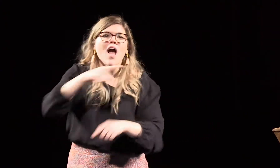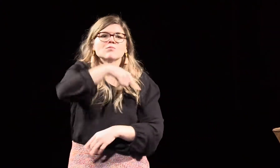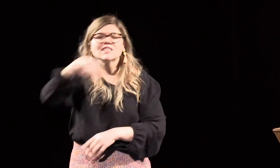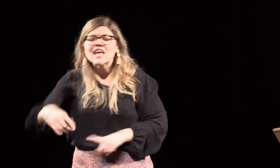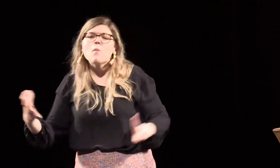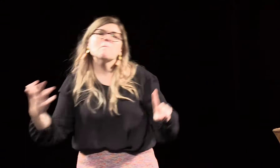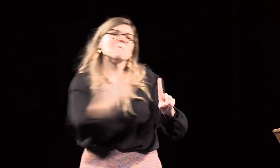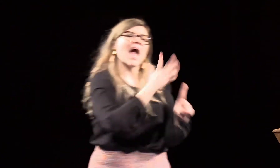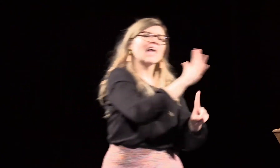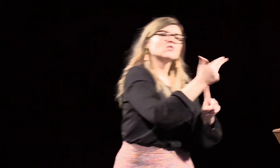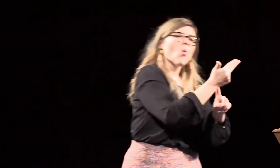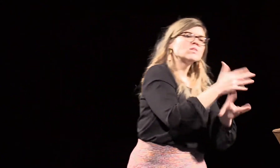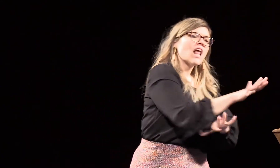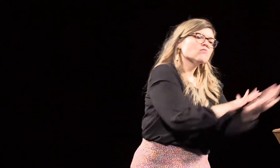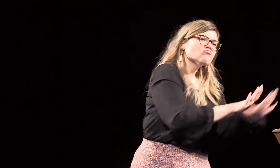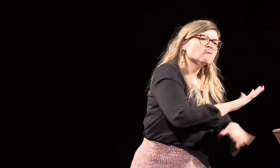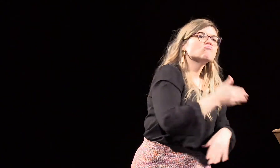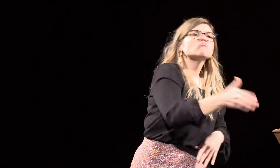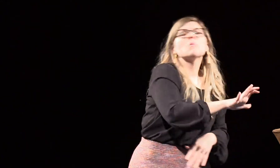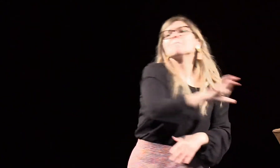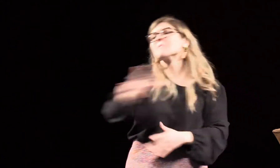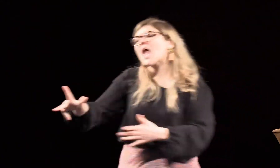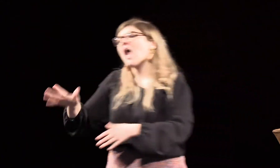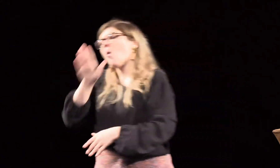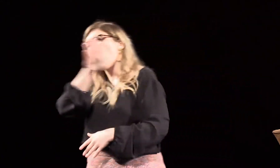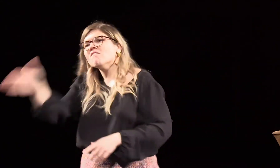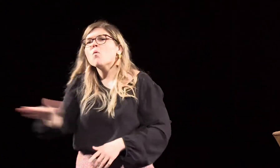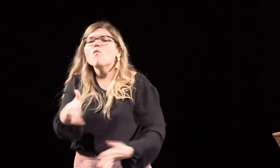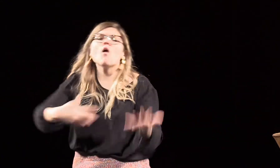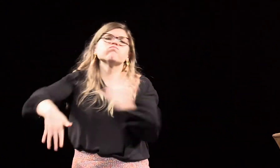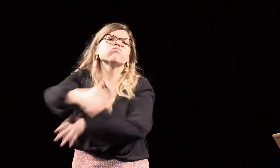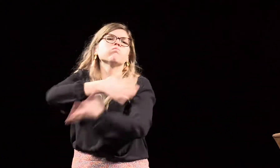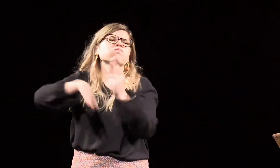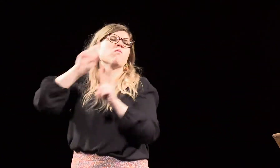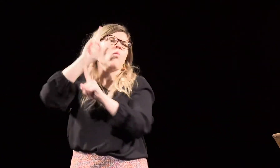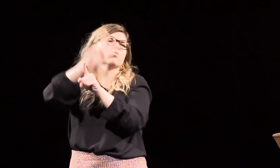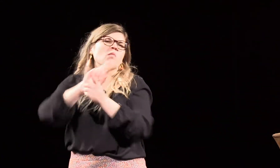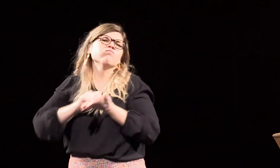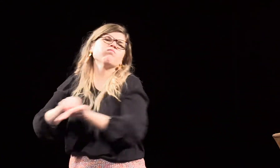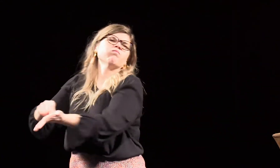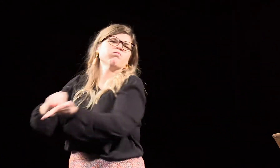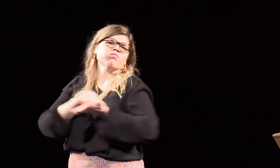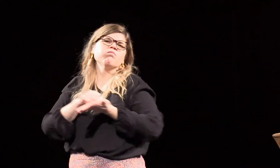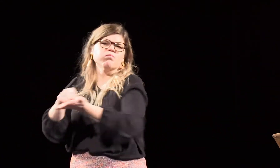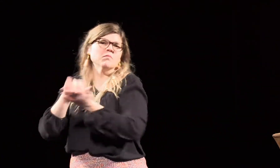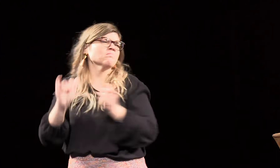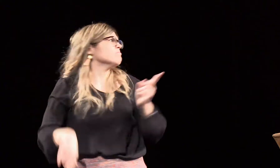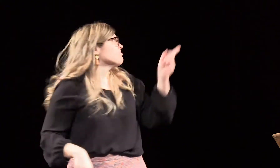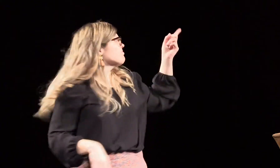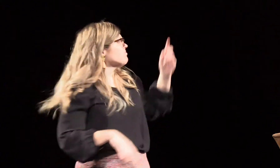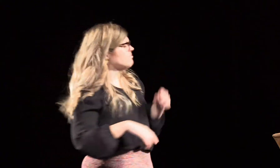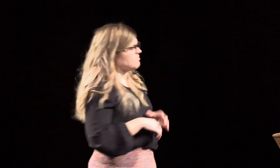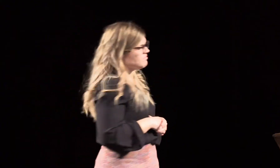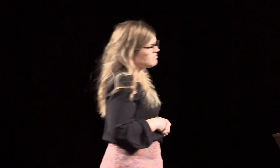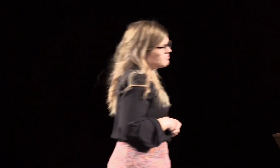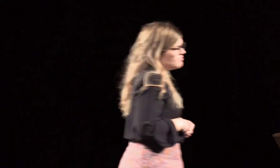and then visit the Sewards during the day in their mansion and then go back to the guest house. But he would spend a lot of time with them, and that's when these conversations